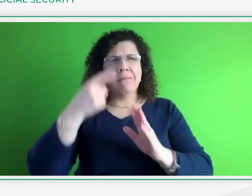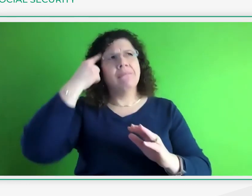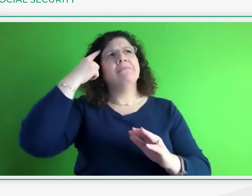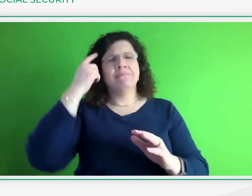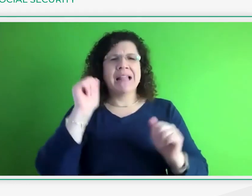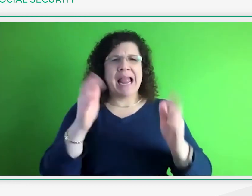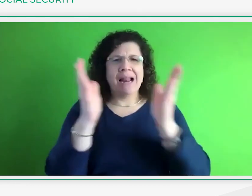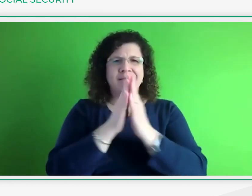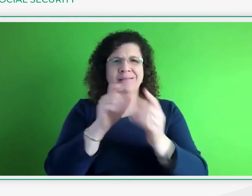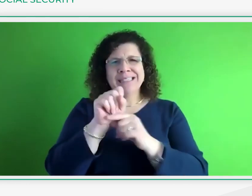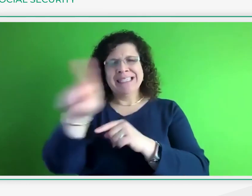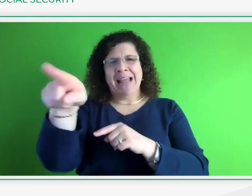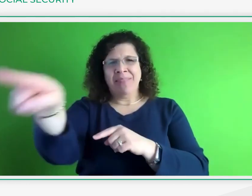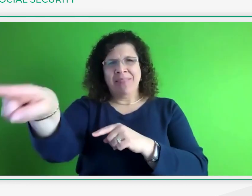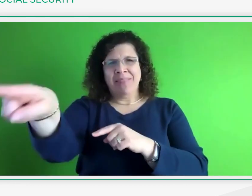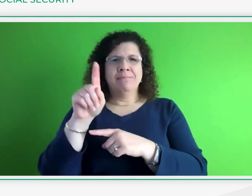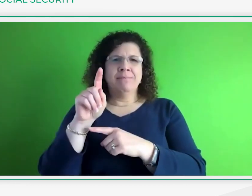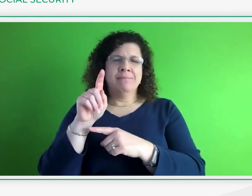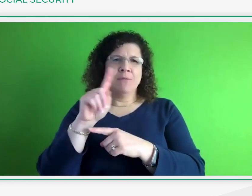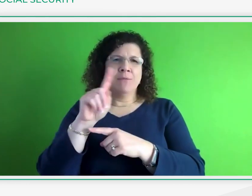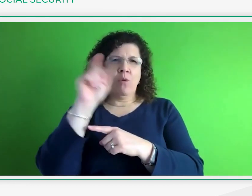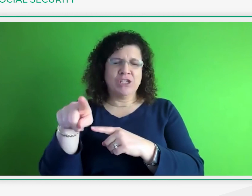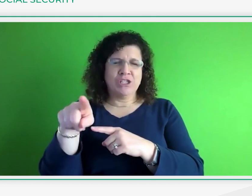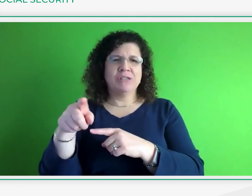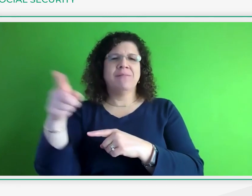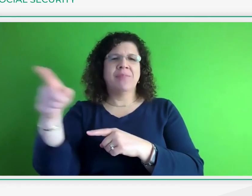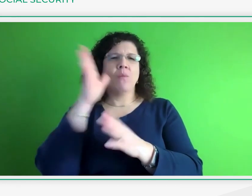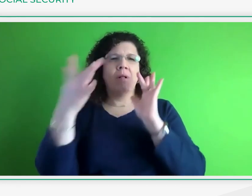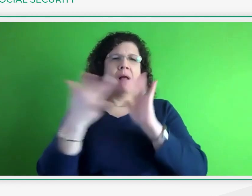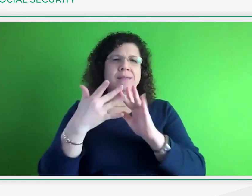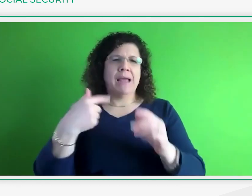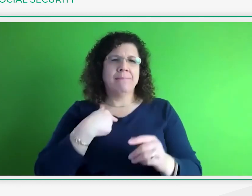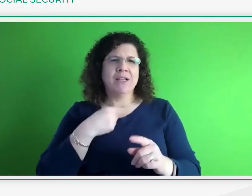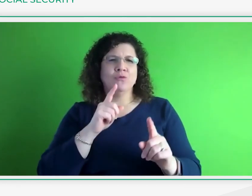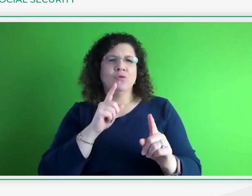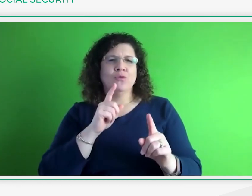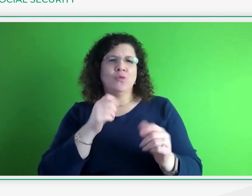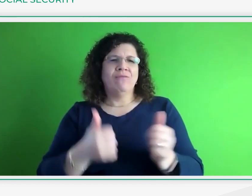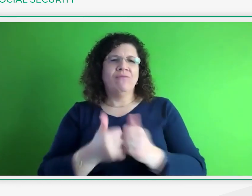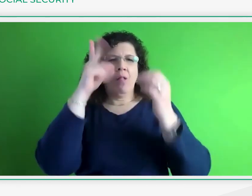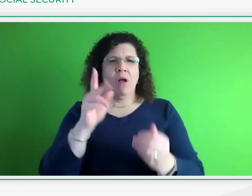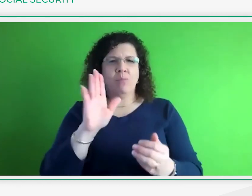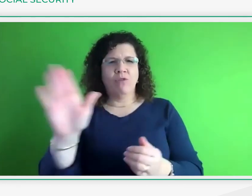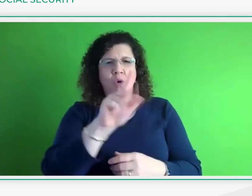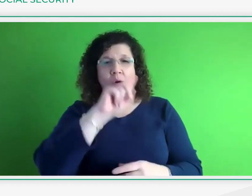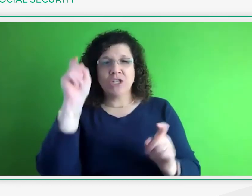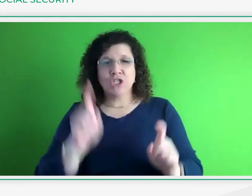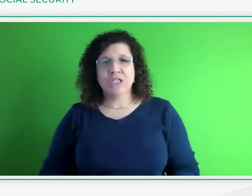If you have other questions that pop up, and you would like to ask them, please email them, and they will contact me to follow up on your questions.